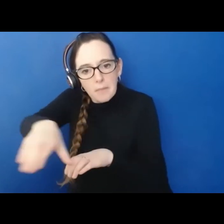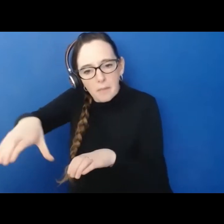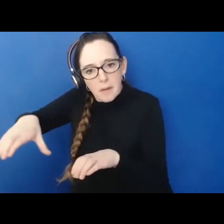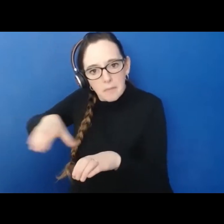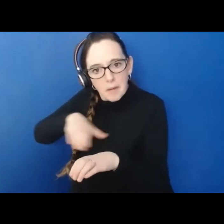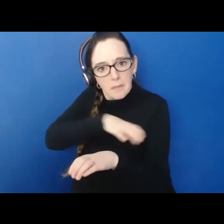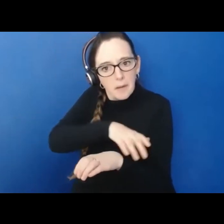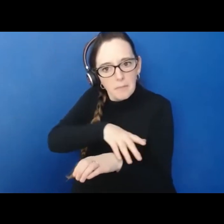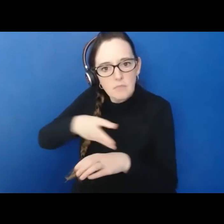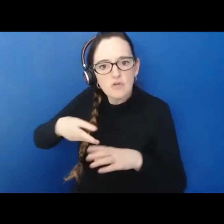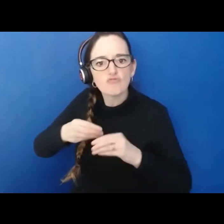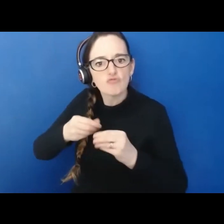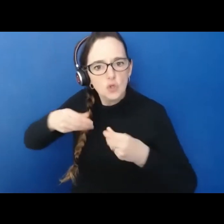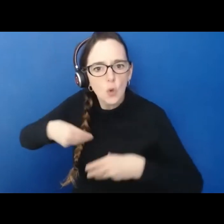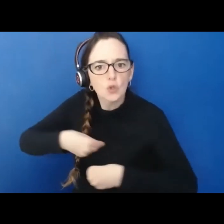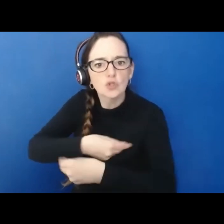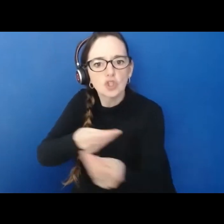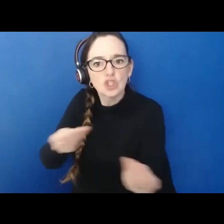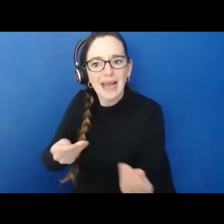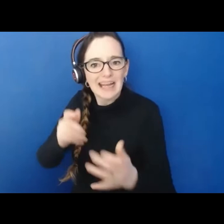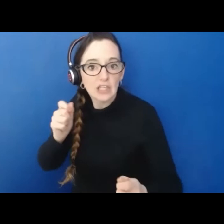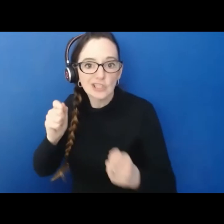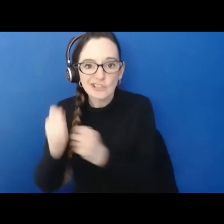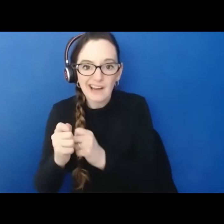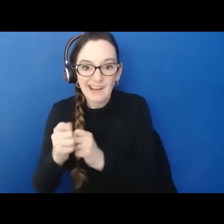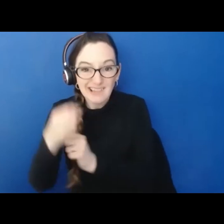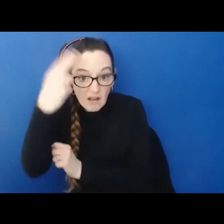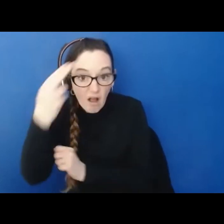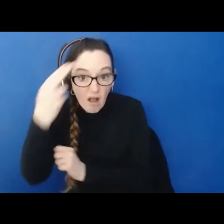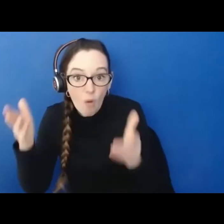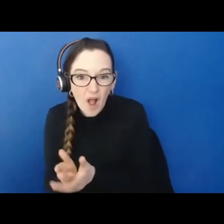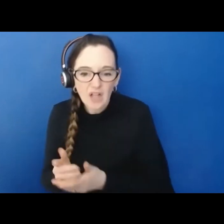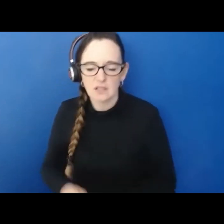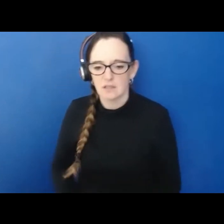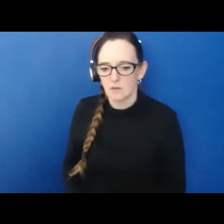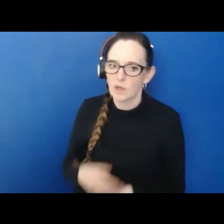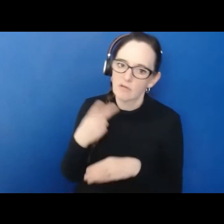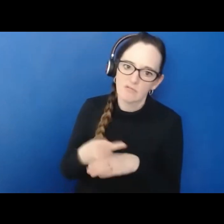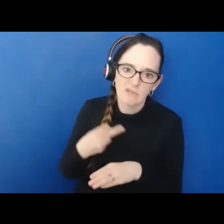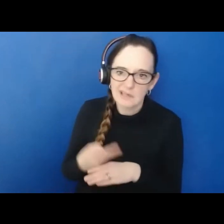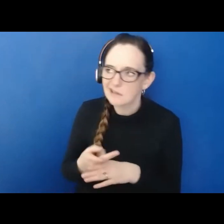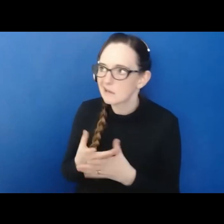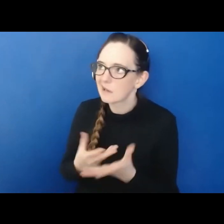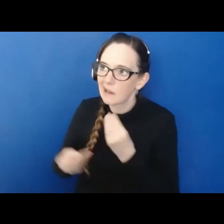We're often told there's no other way in culture. The resources are limited and that opportunities